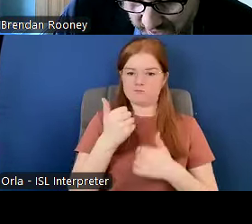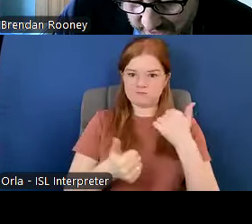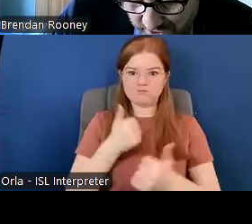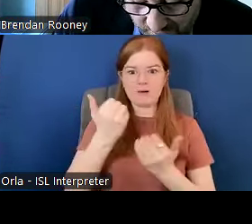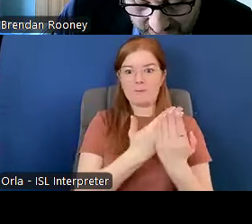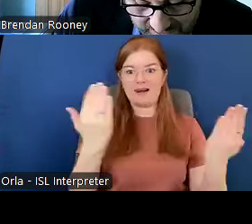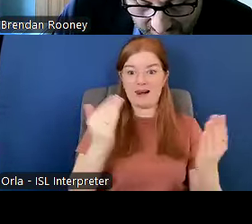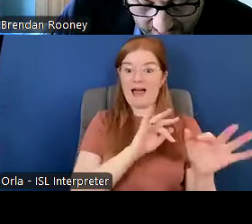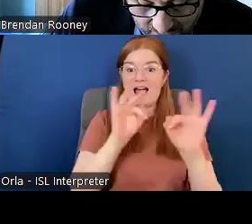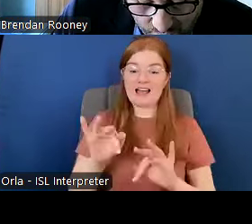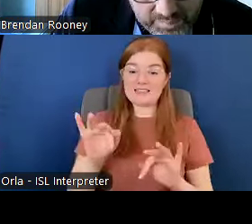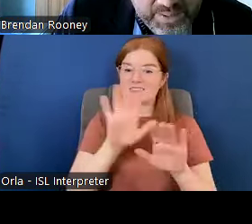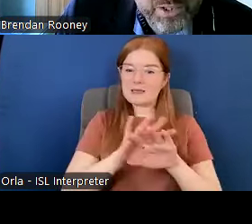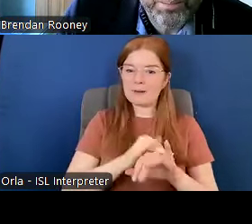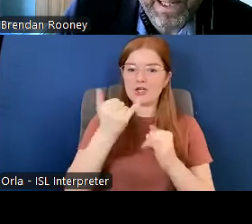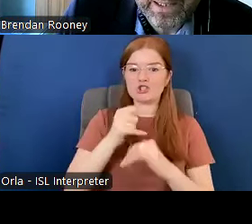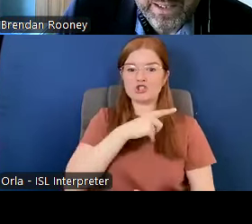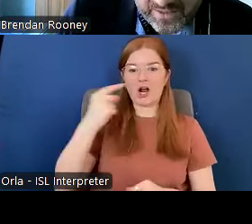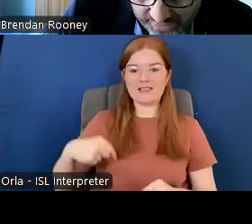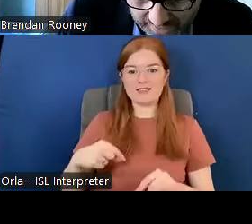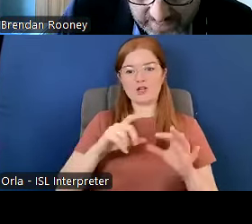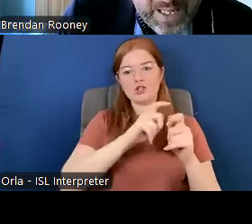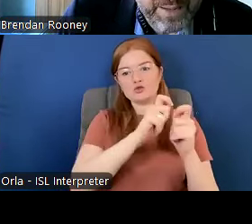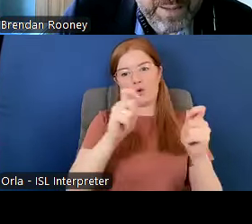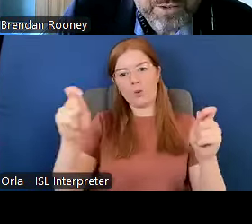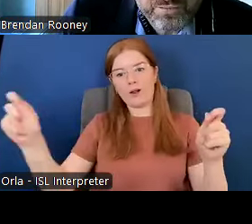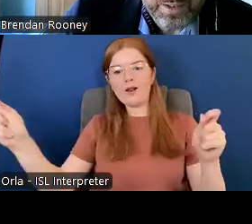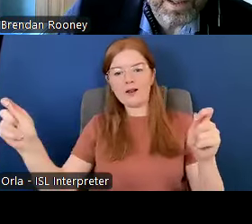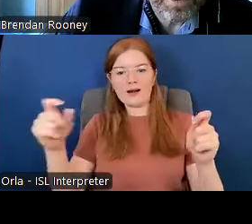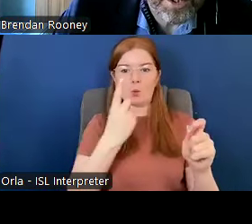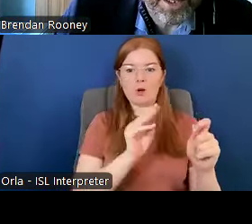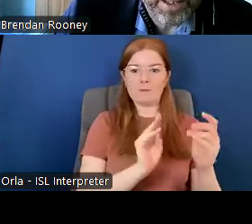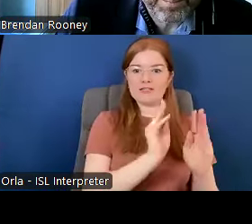Chinese scroll style, one picture blending into another, and this rather large